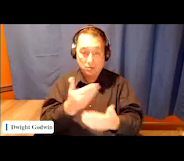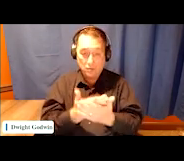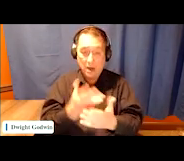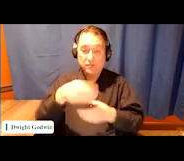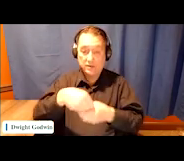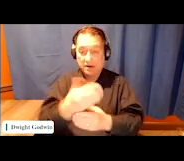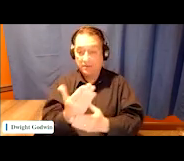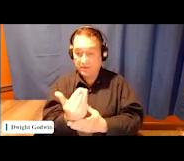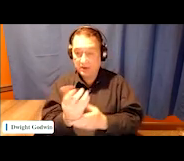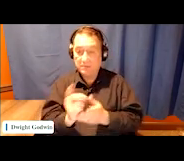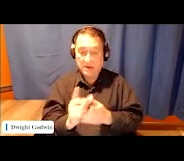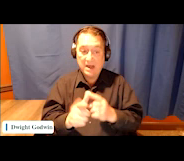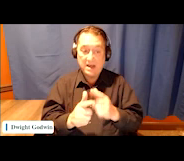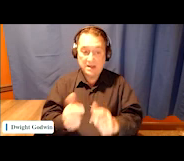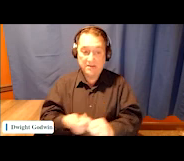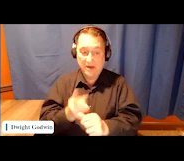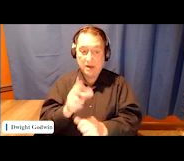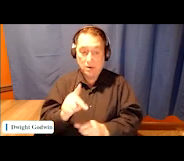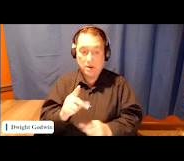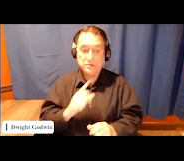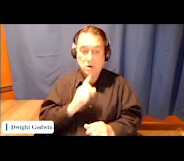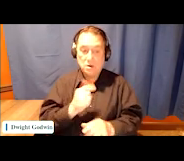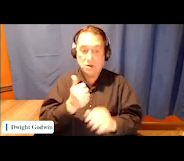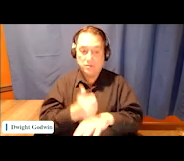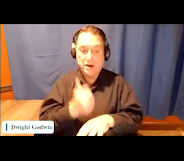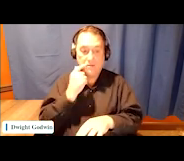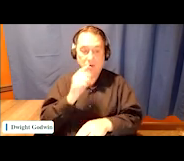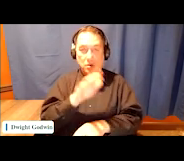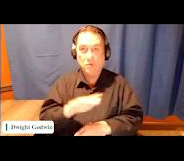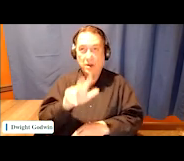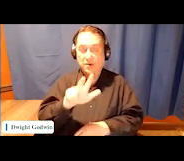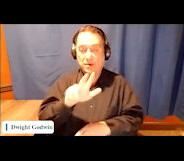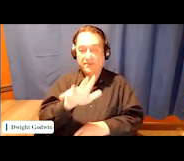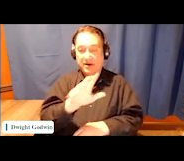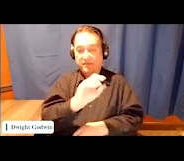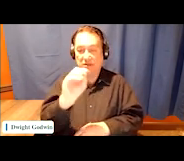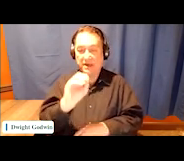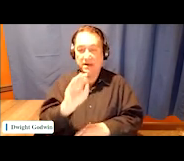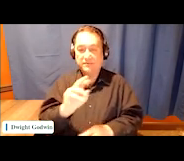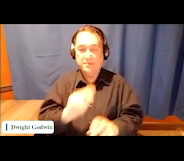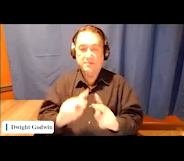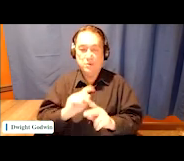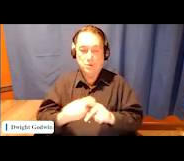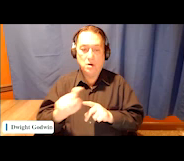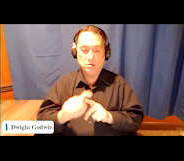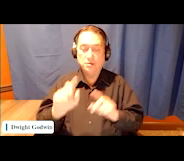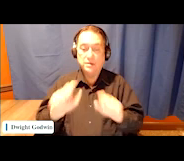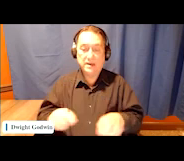and then follow-ups are arranged for about 35% of the calls. So they are also available to provide wraparound case management services,